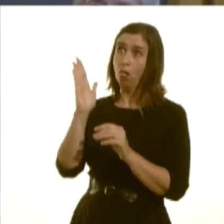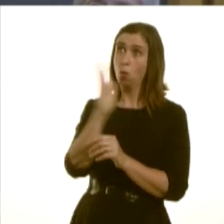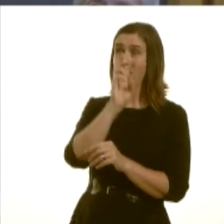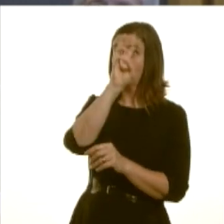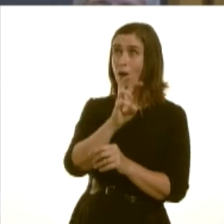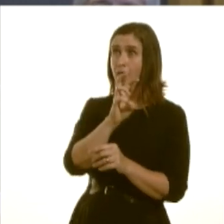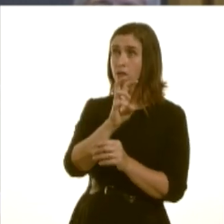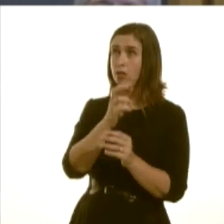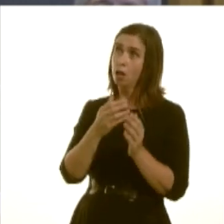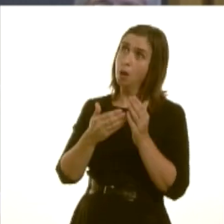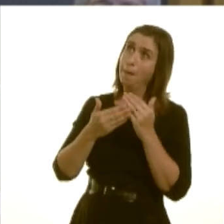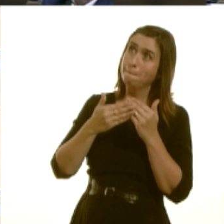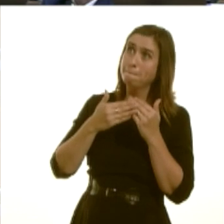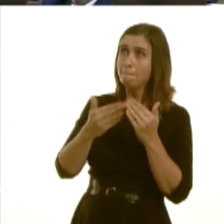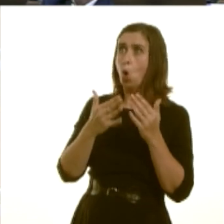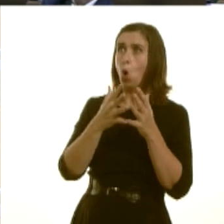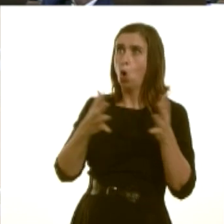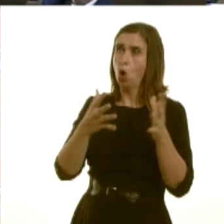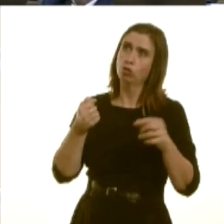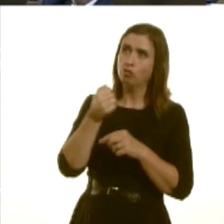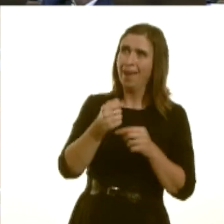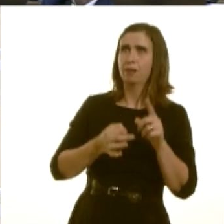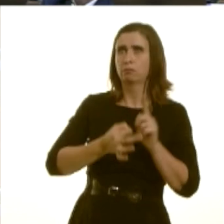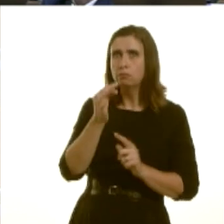negotiating table? Carwyn Jones: I thank the Member for the question.